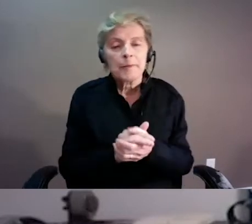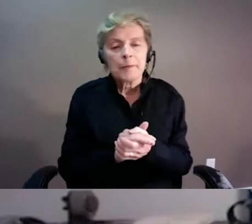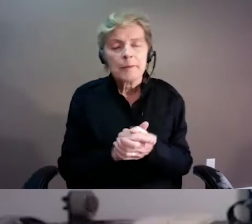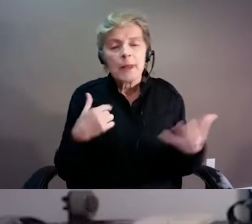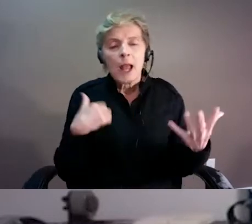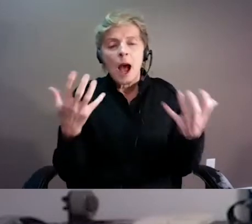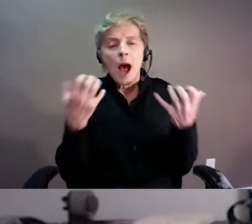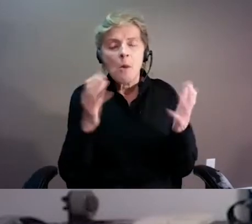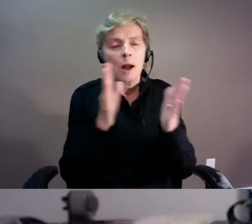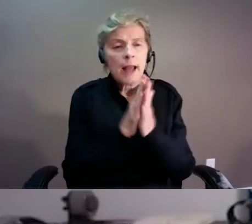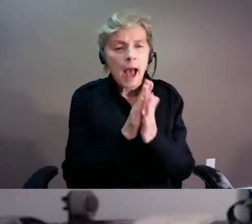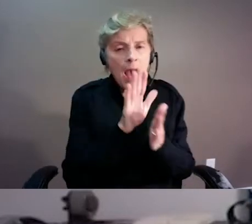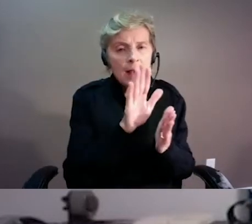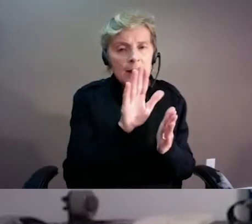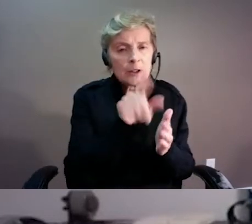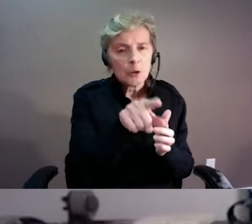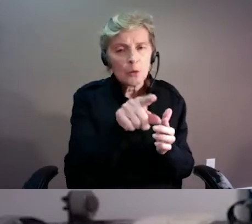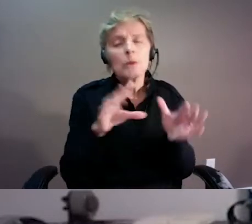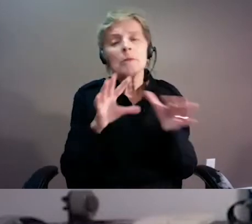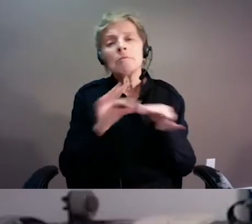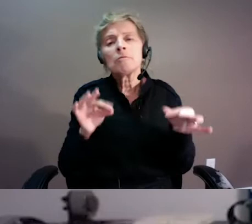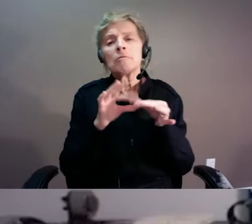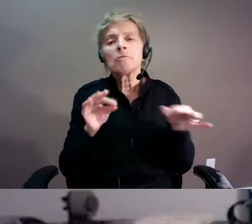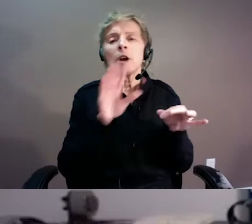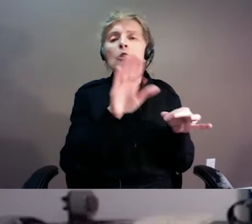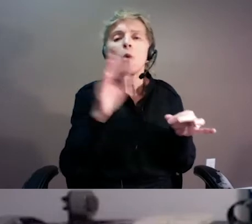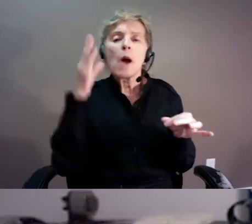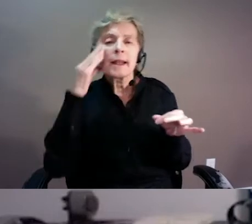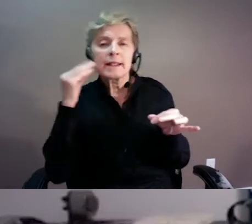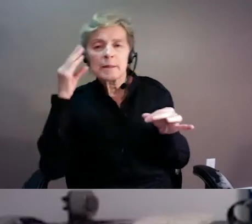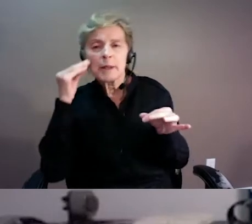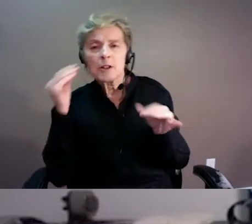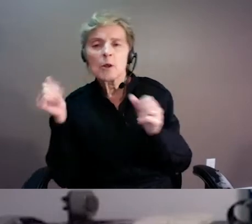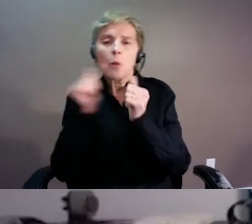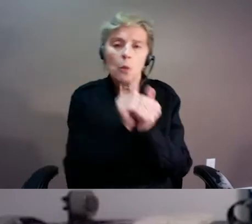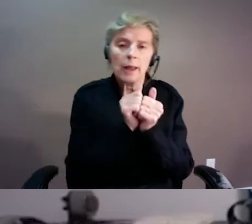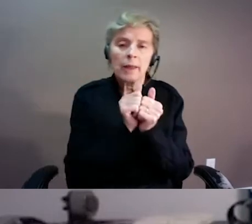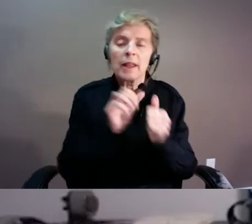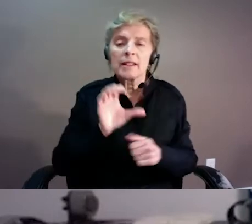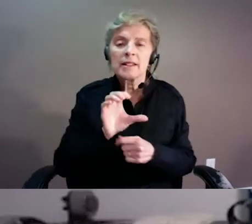to draw on that experience with regards to the convention, because as as I recited before we